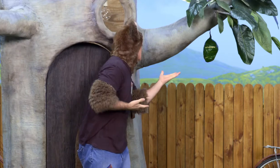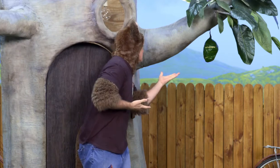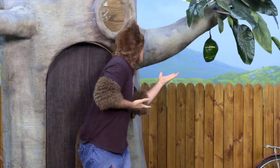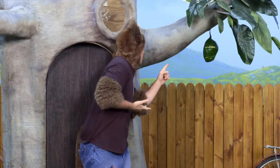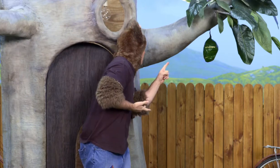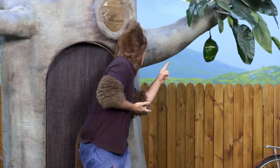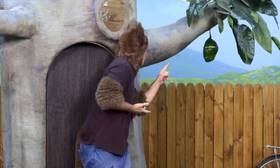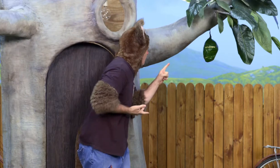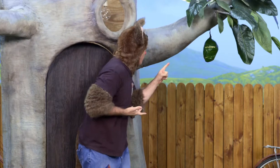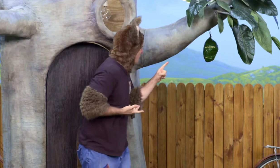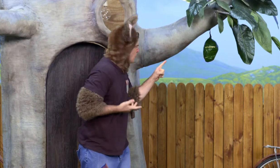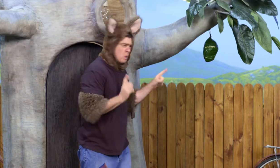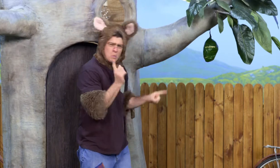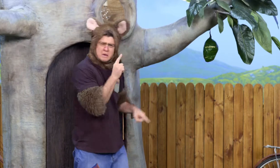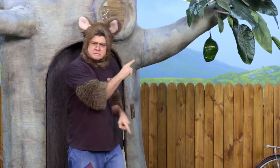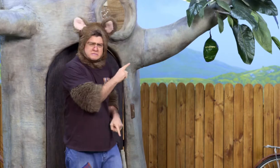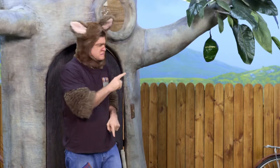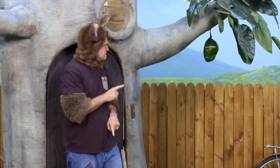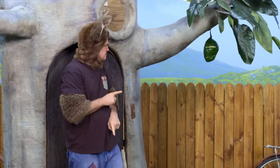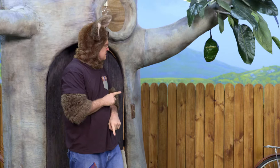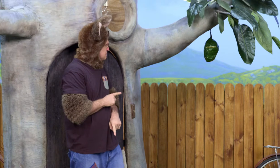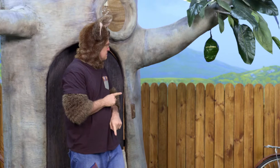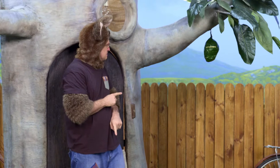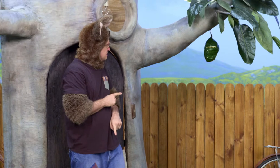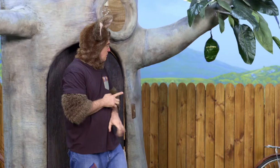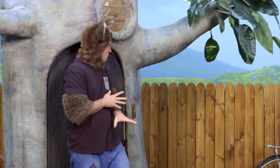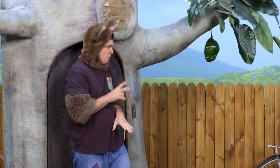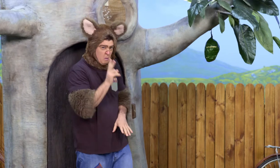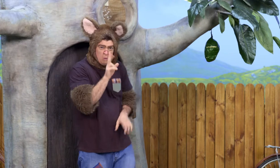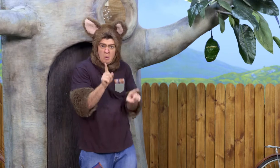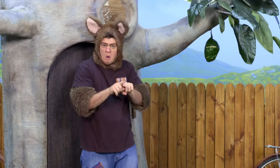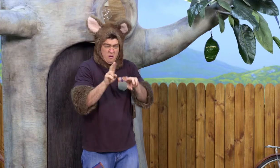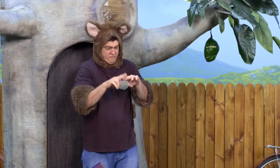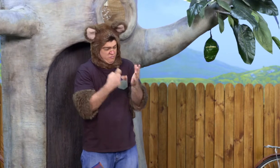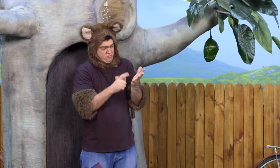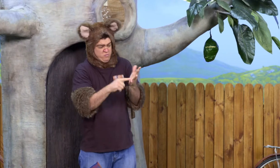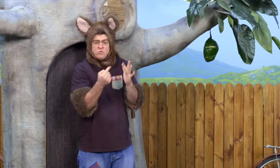Hmm. I wonder what it is. It's looks like fruit.